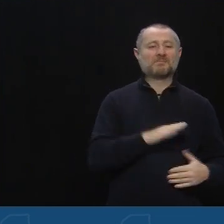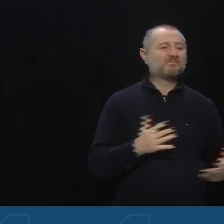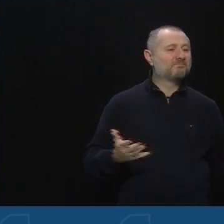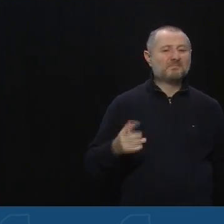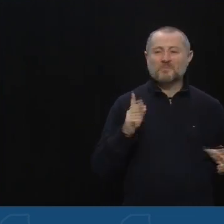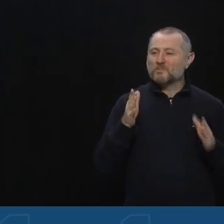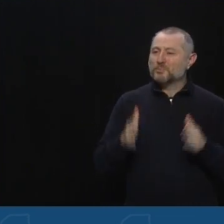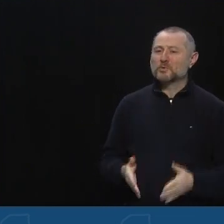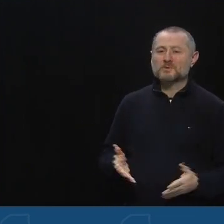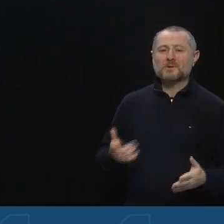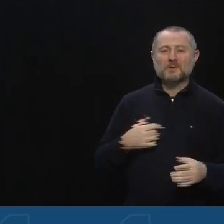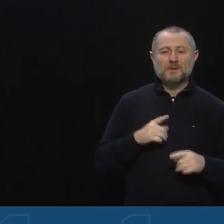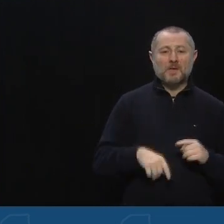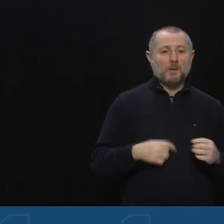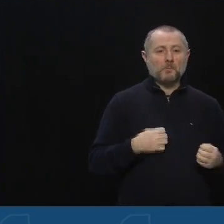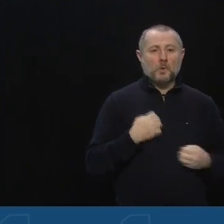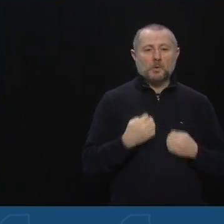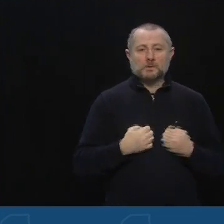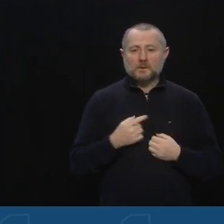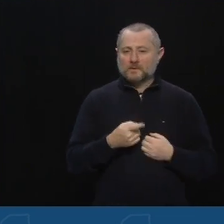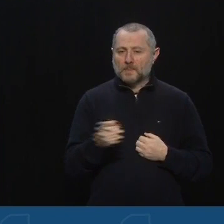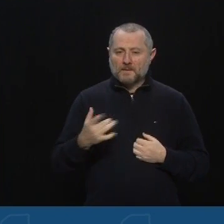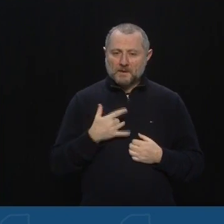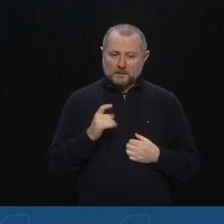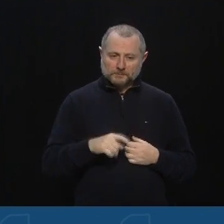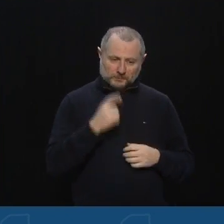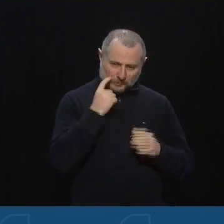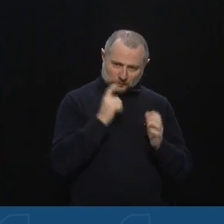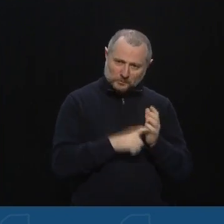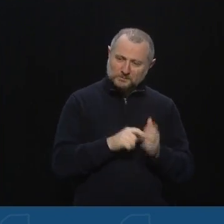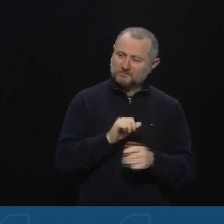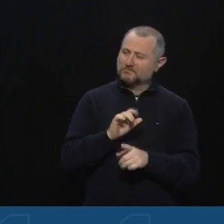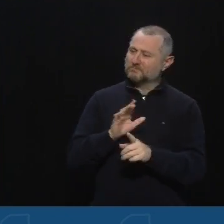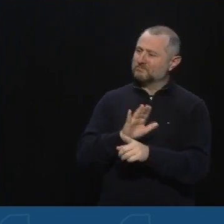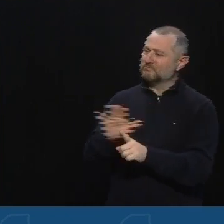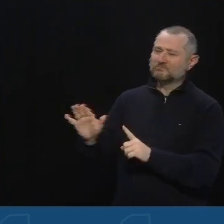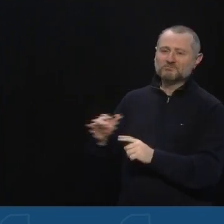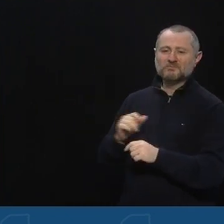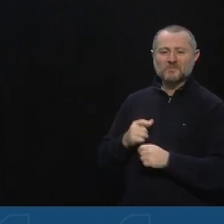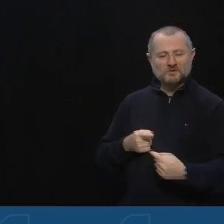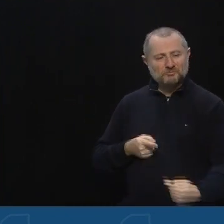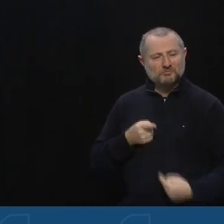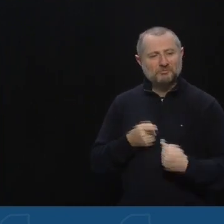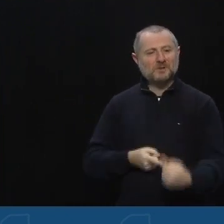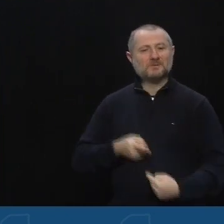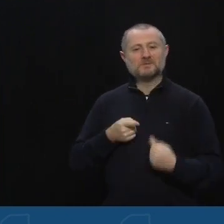INCREDIBLE INDIVIDUALS. BUT THEY'RE ALSO HUMAN BEINGS AND THIS HAS BEEN REALLY TOUGH ON THEM AND WE NEED TO ACKNOWLEDGE THAT AND CONTINUE TO